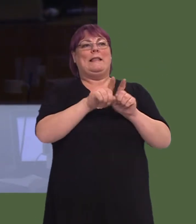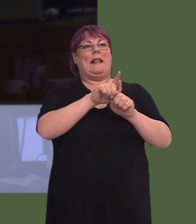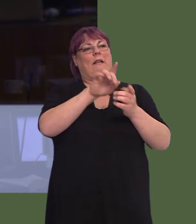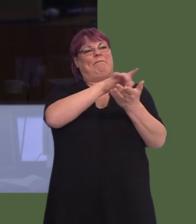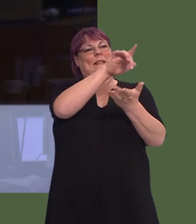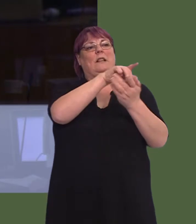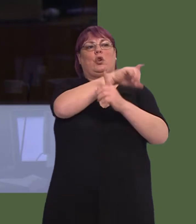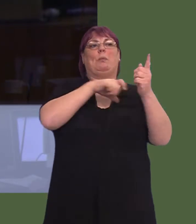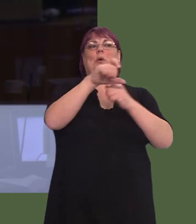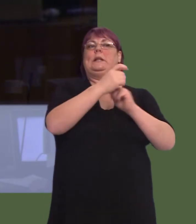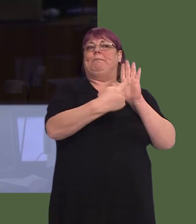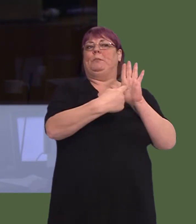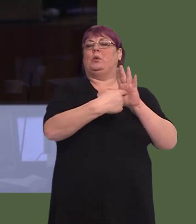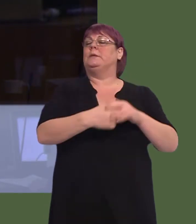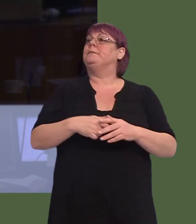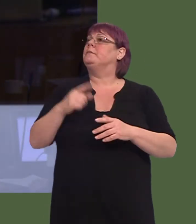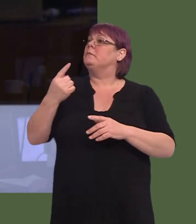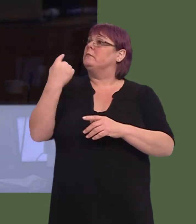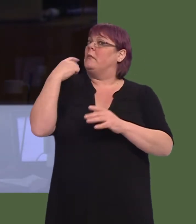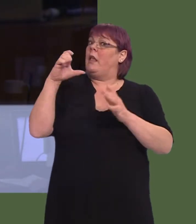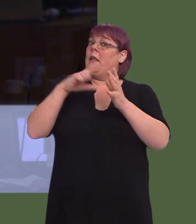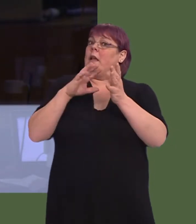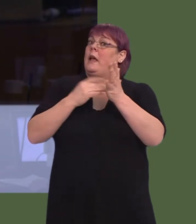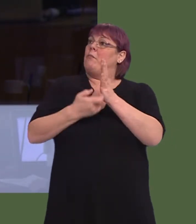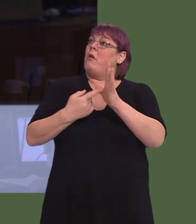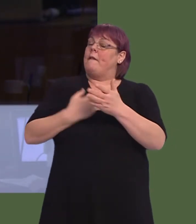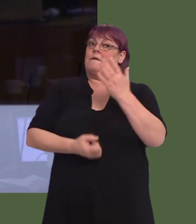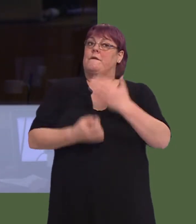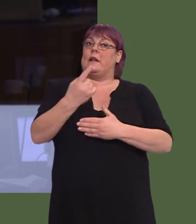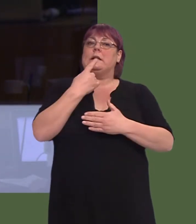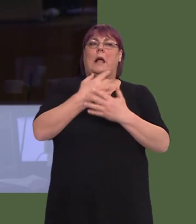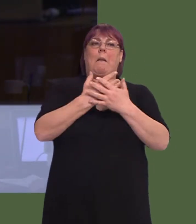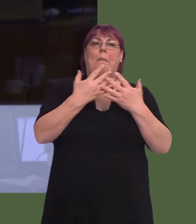At the CAMRA event we heard that many pubs in Wales are closing a week, and, across the